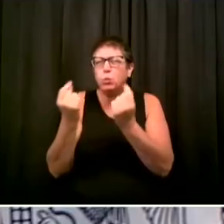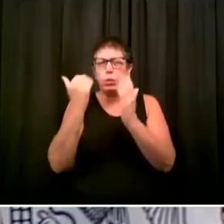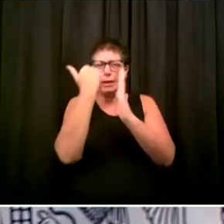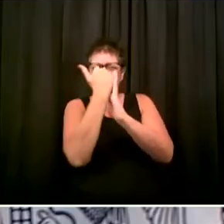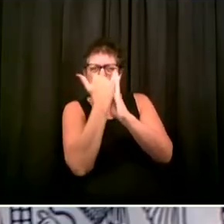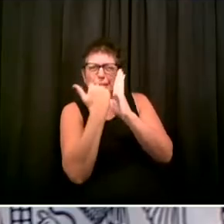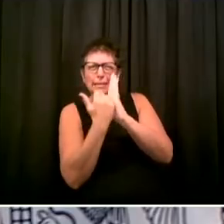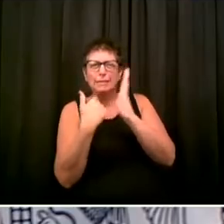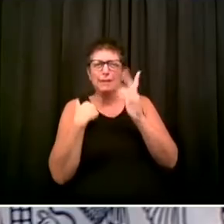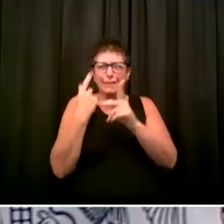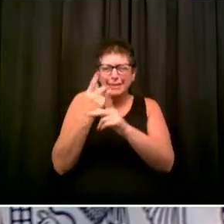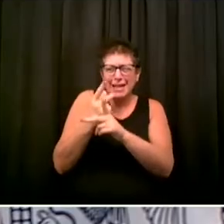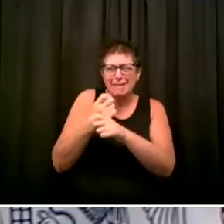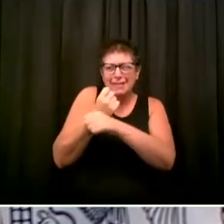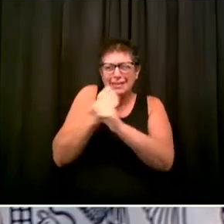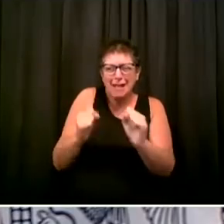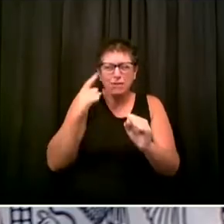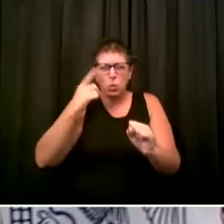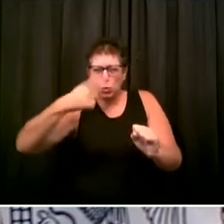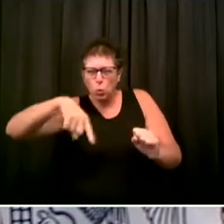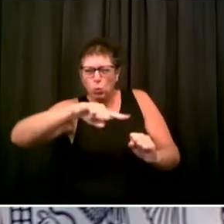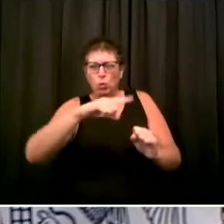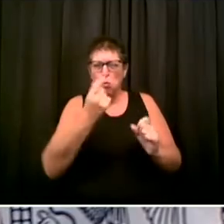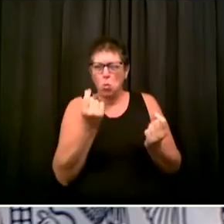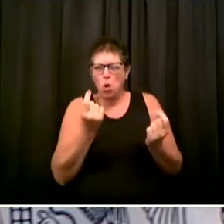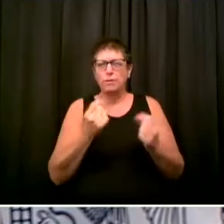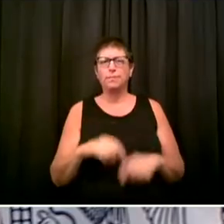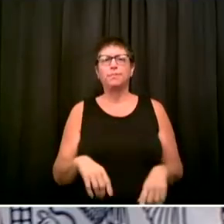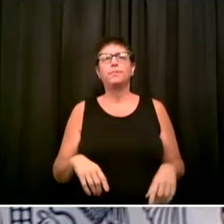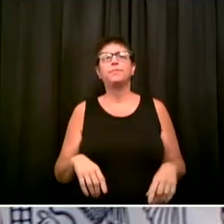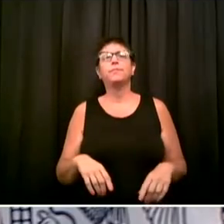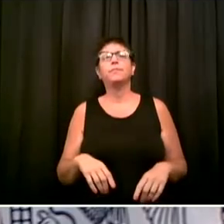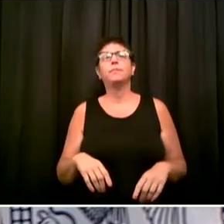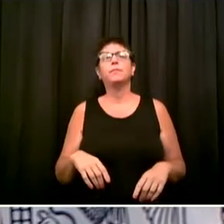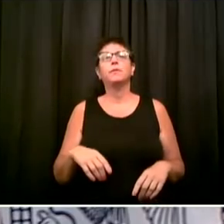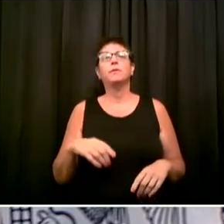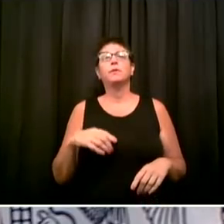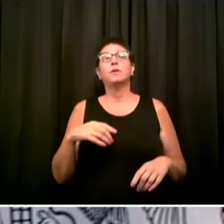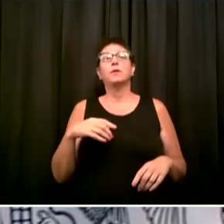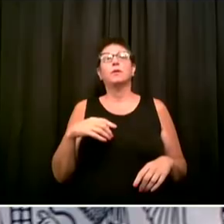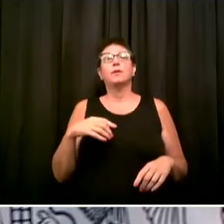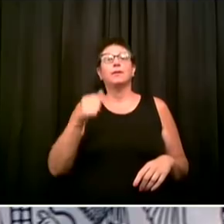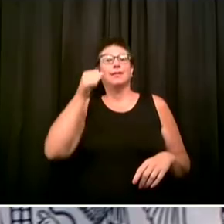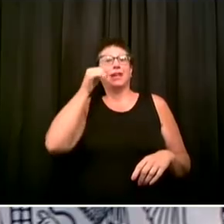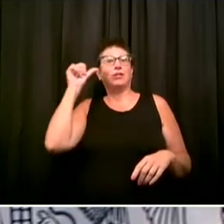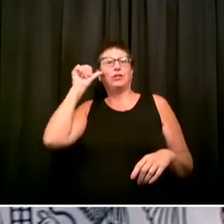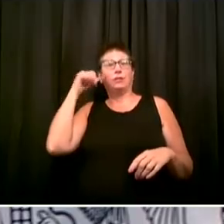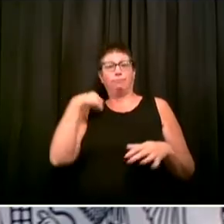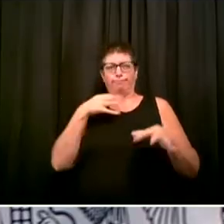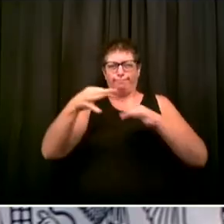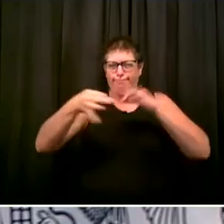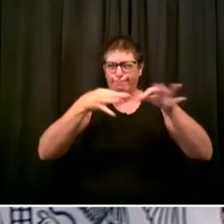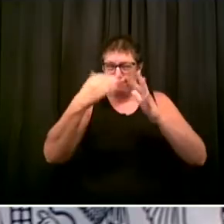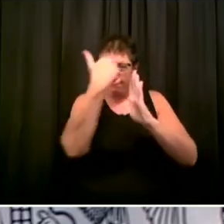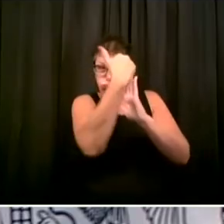ETDO TO KEEP THE COMMUNITY SAFE. WHEWEN